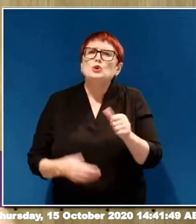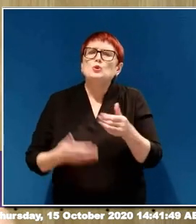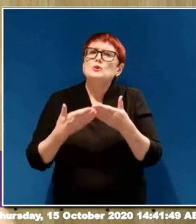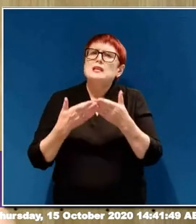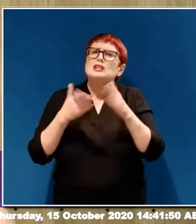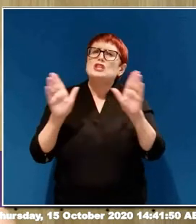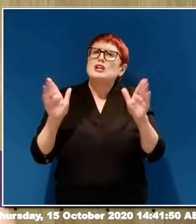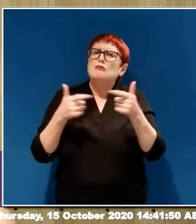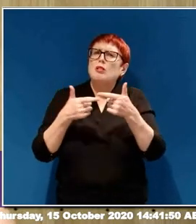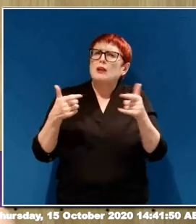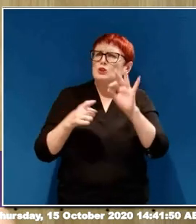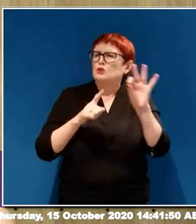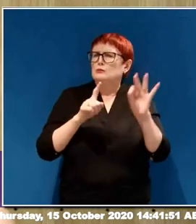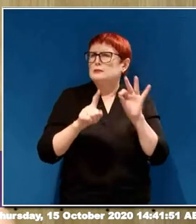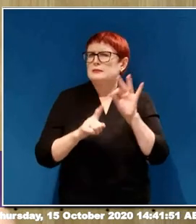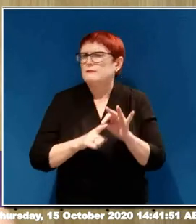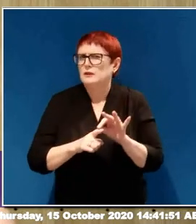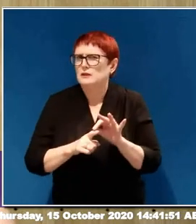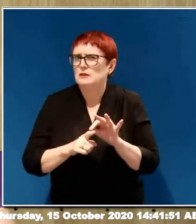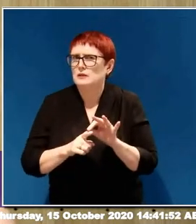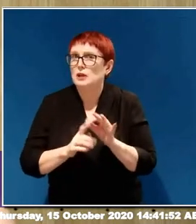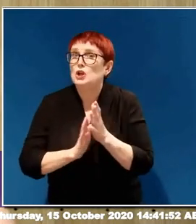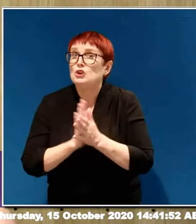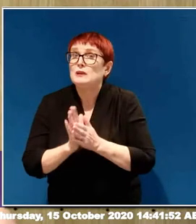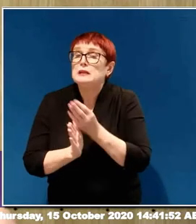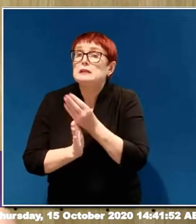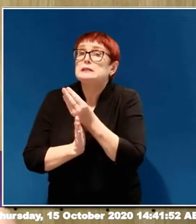some cases these things didn't happen?